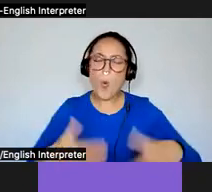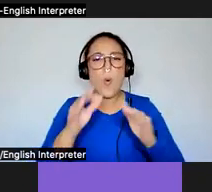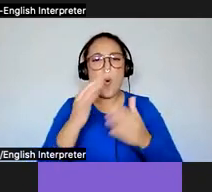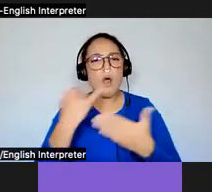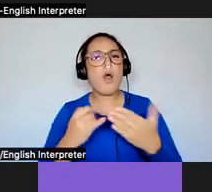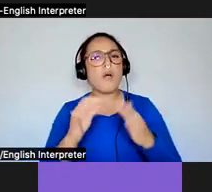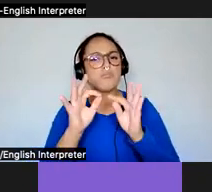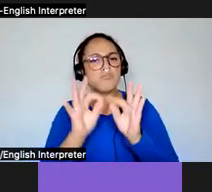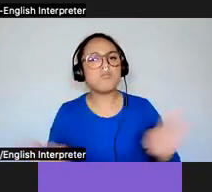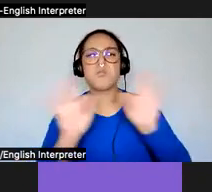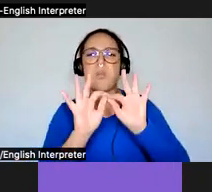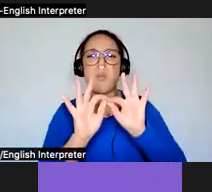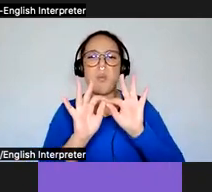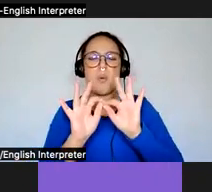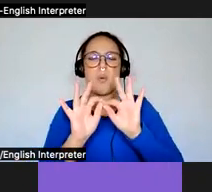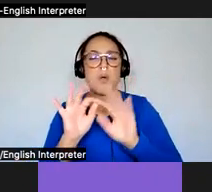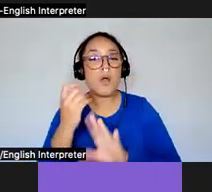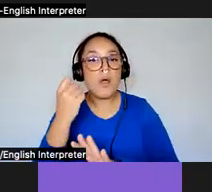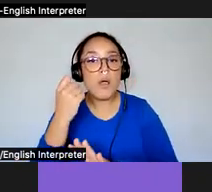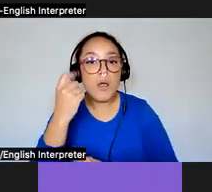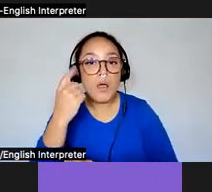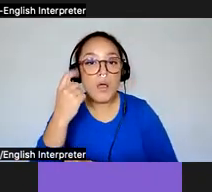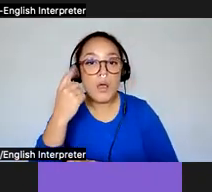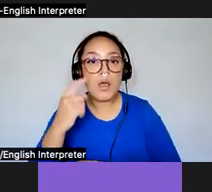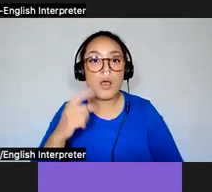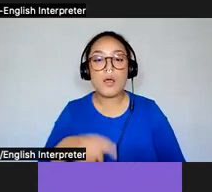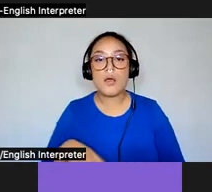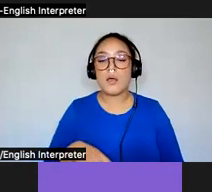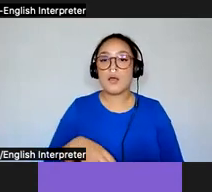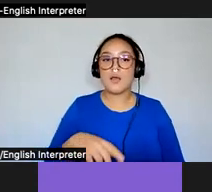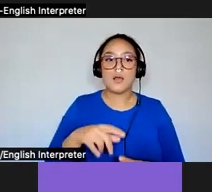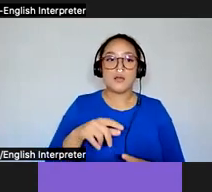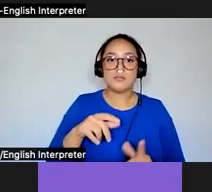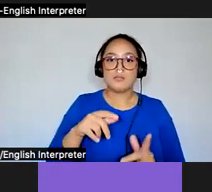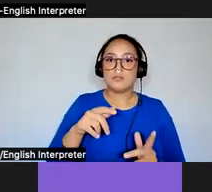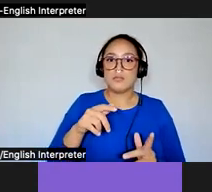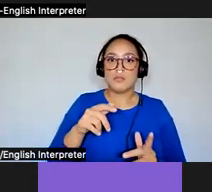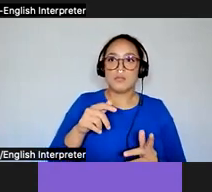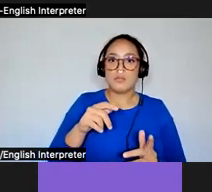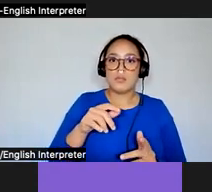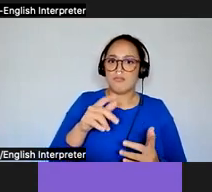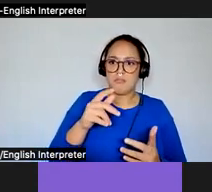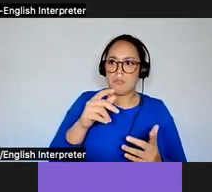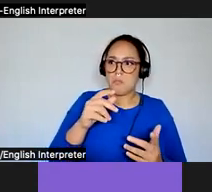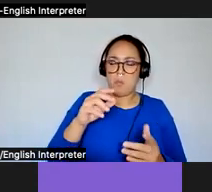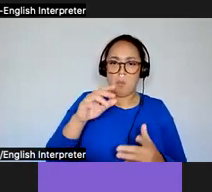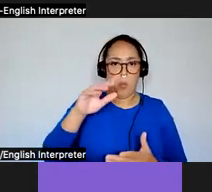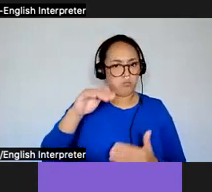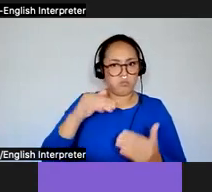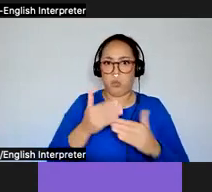It's something like nine out of 10 cite a barrier to participating in arts activities,